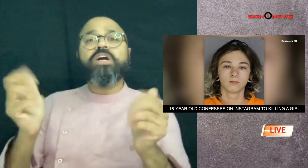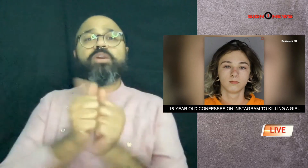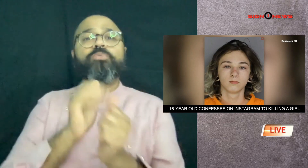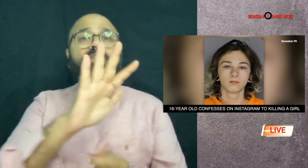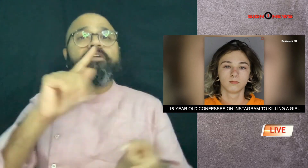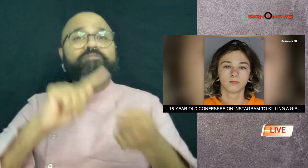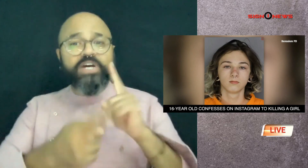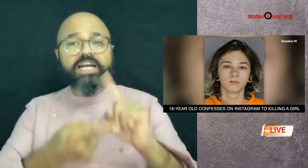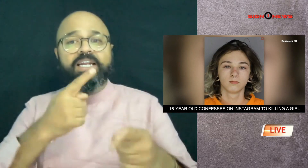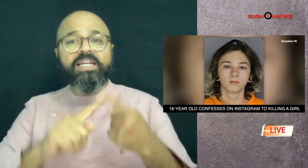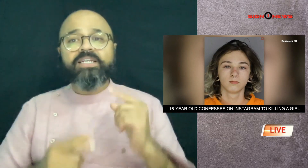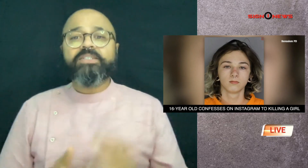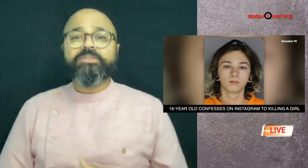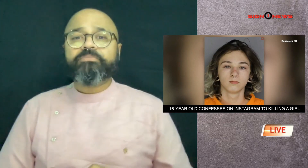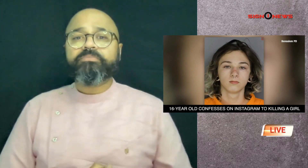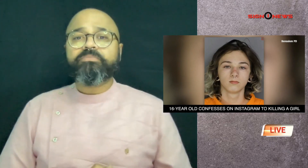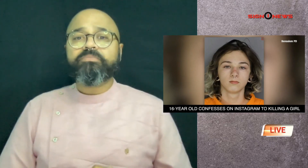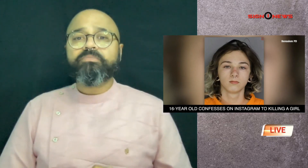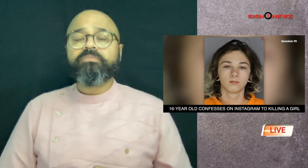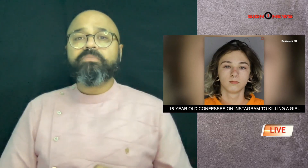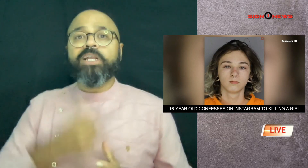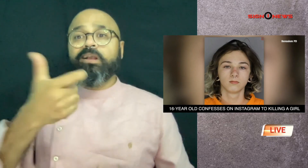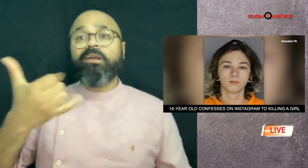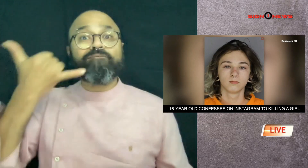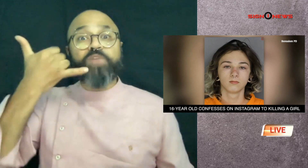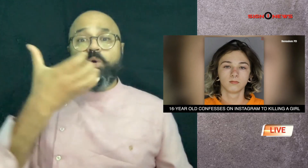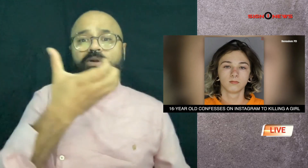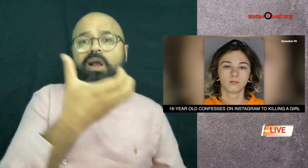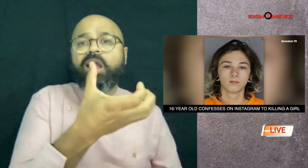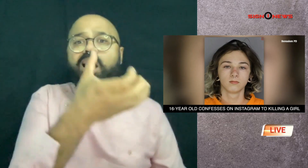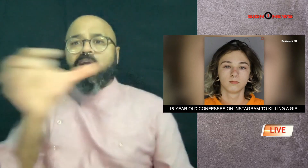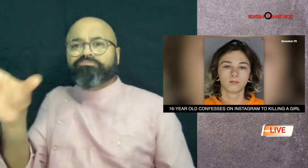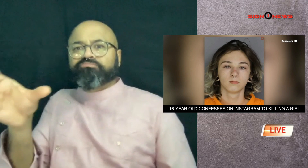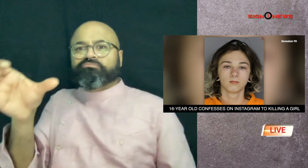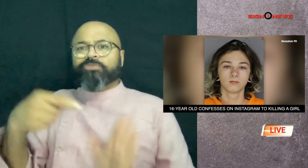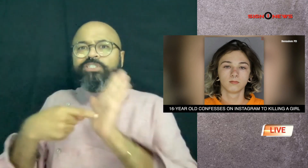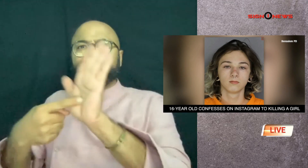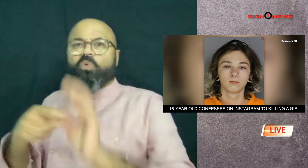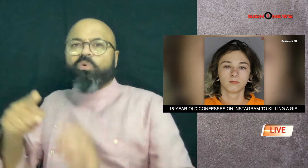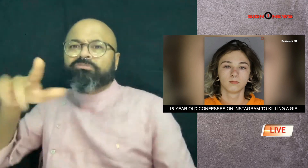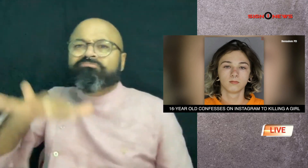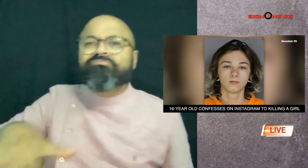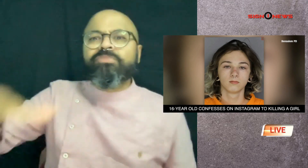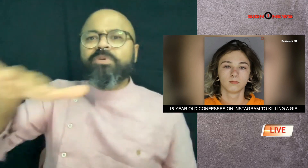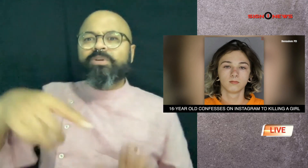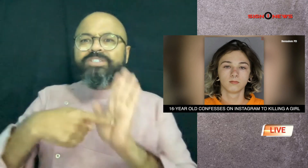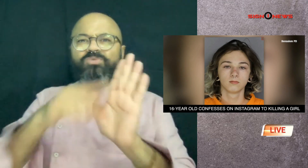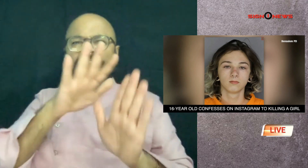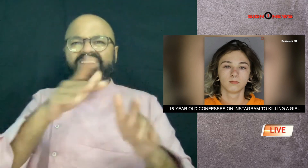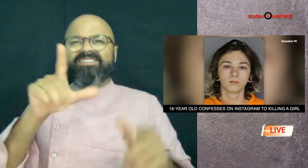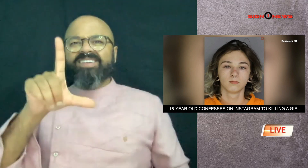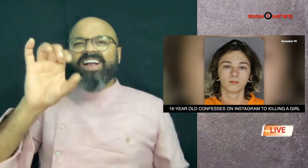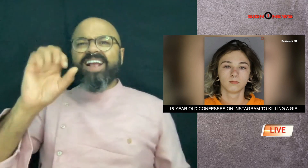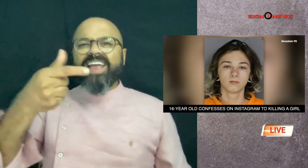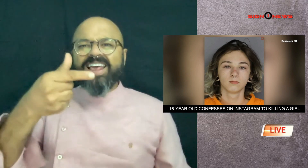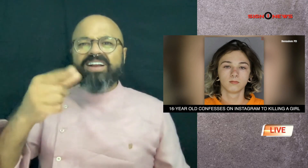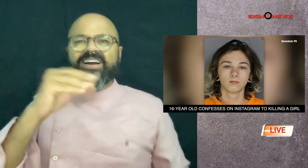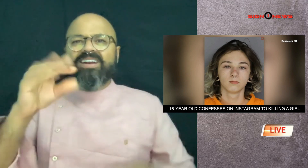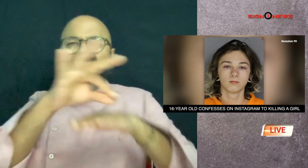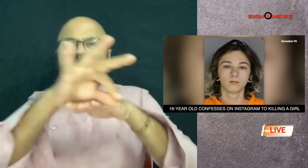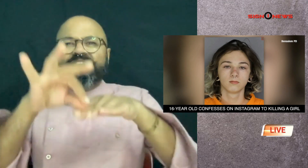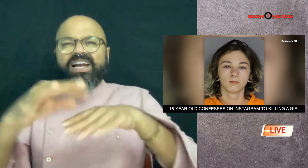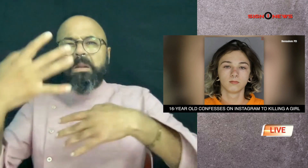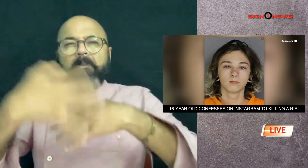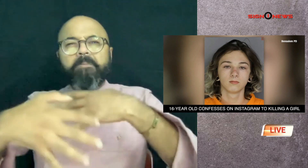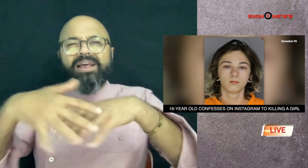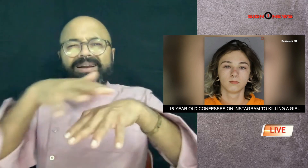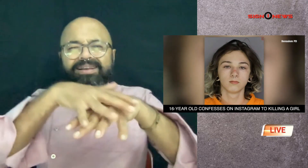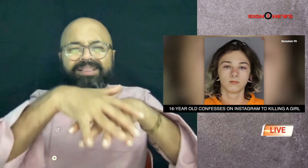with a friend he flipped his camera around and show the legs and feet of someone covered in blood